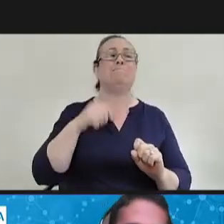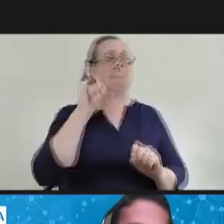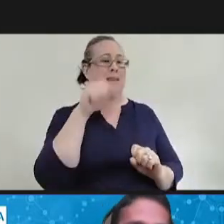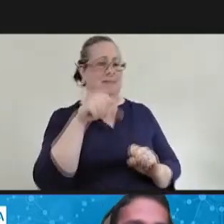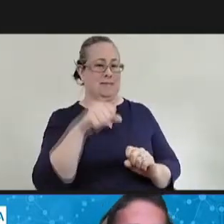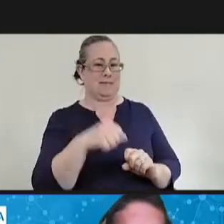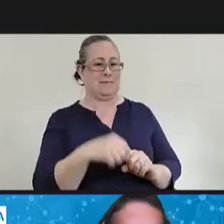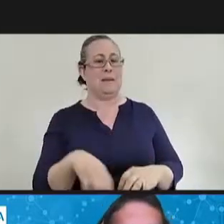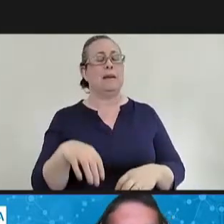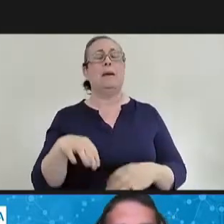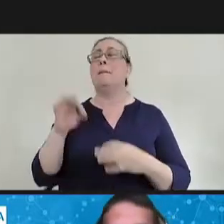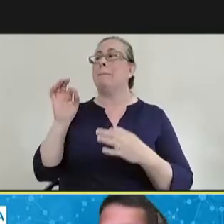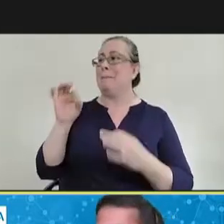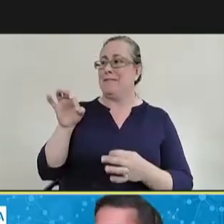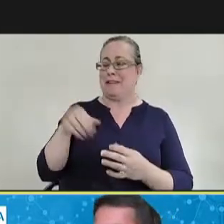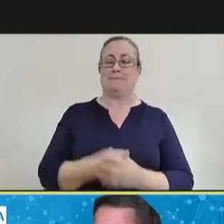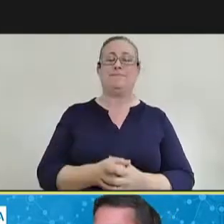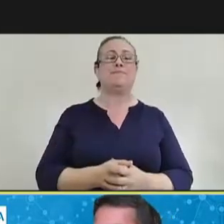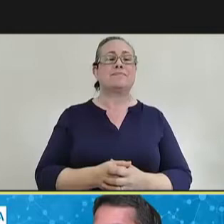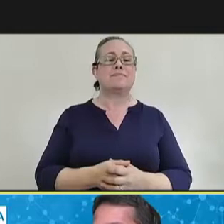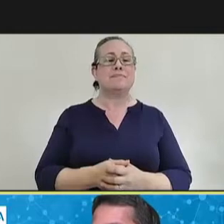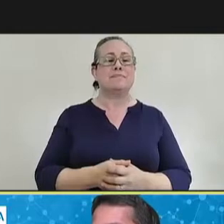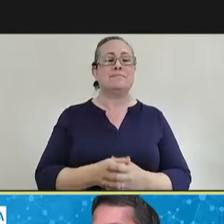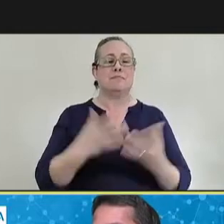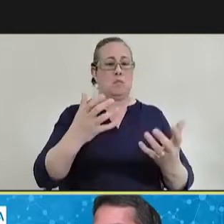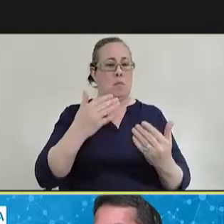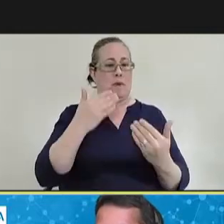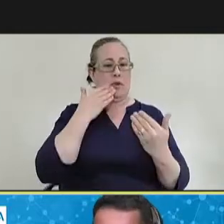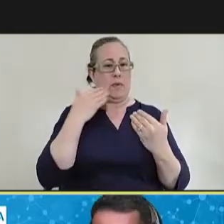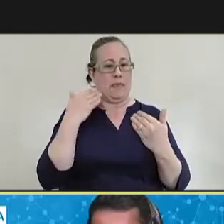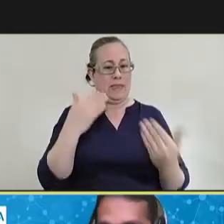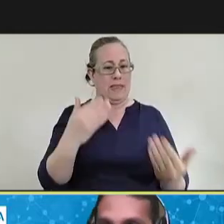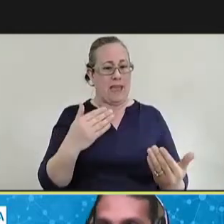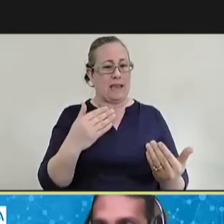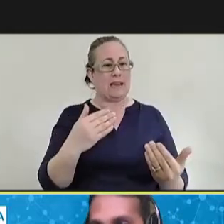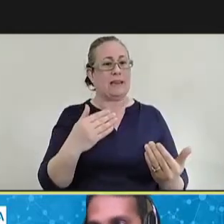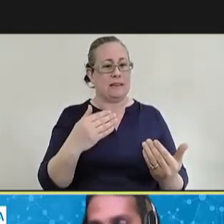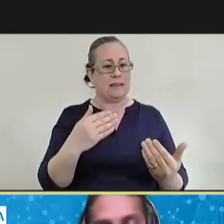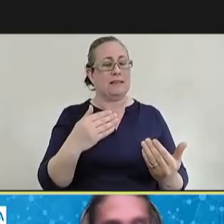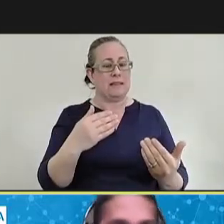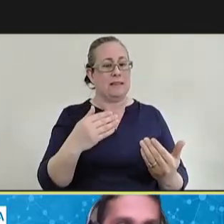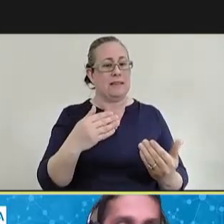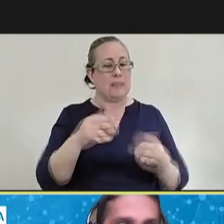Justin Mathew: Perfect. I want to thank the panel members for inviting me and giving me the